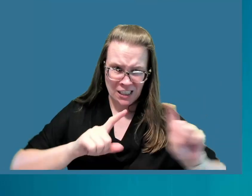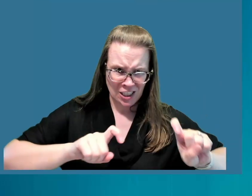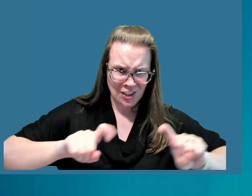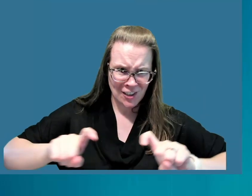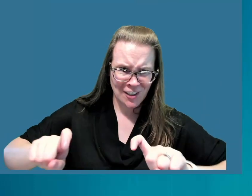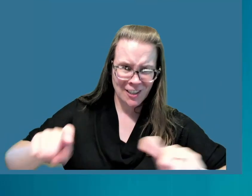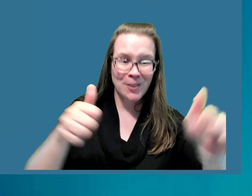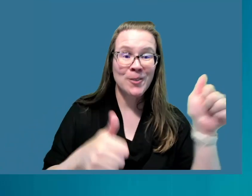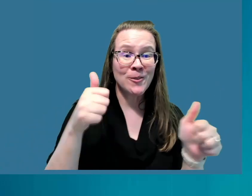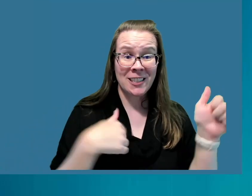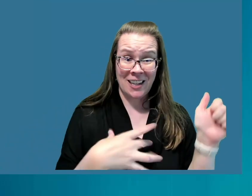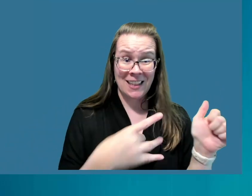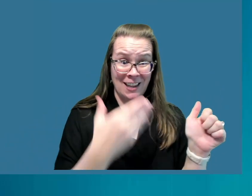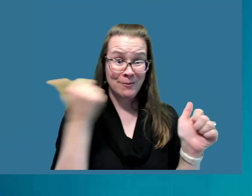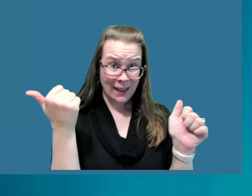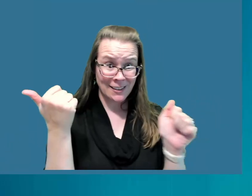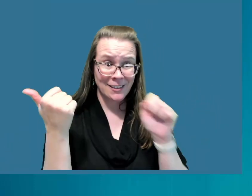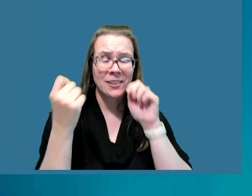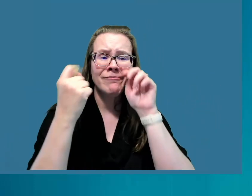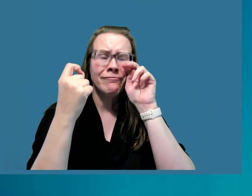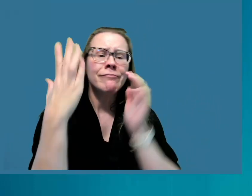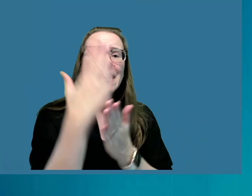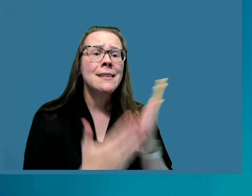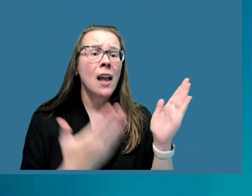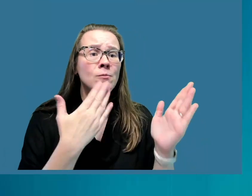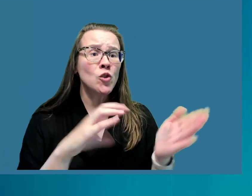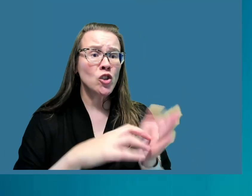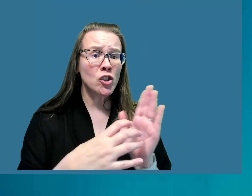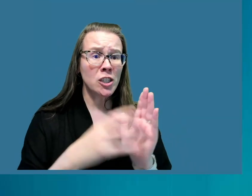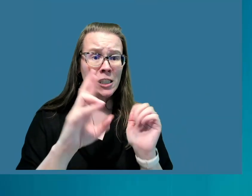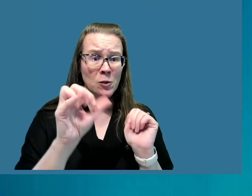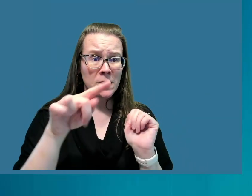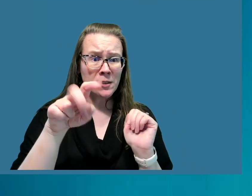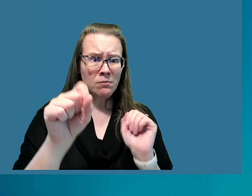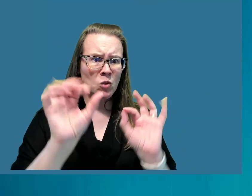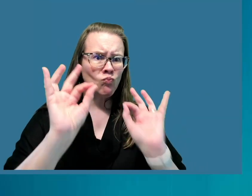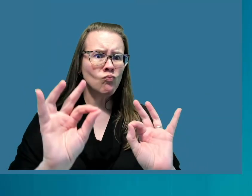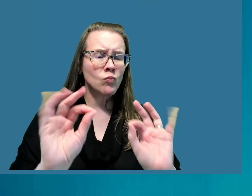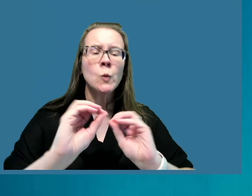I baked all kinds of different recipes to test which one I liked best for my sugar cookies. Um,